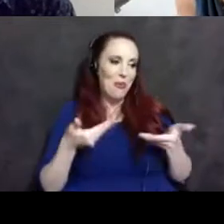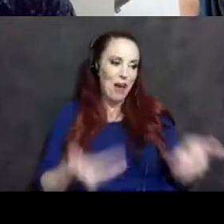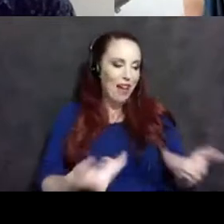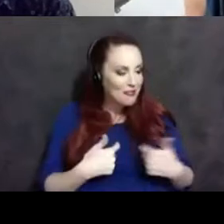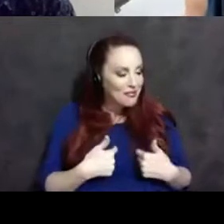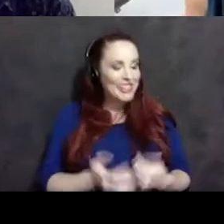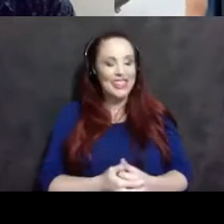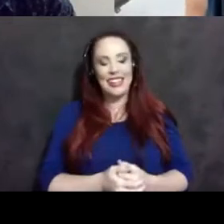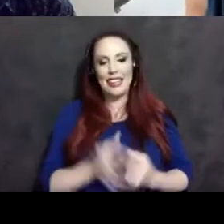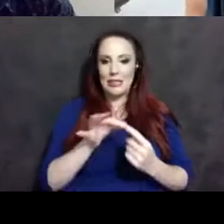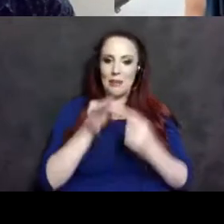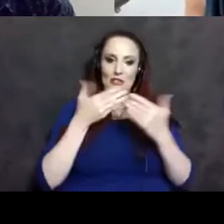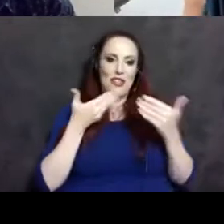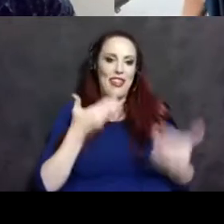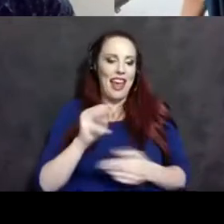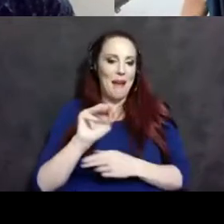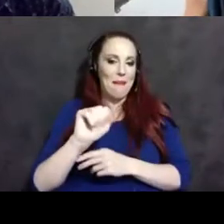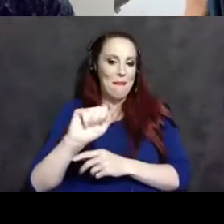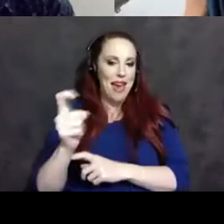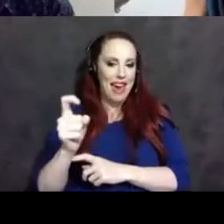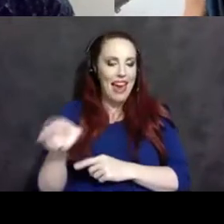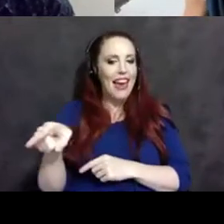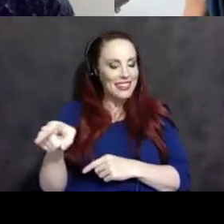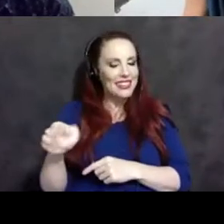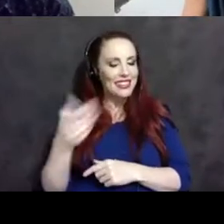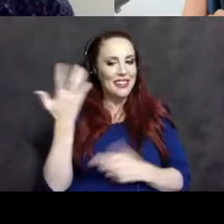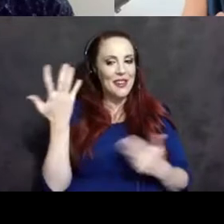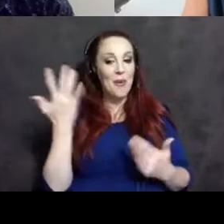Special thanks to Max because I think it's the best way to start is to start with gratitude.